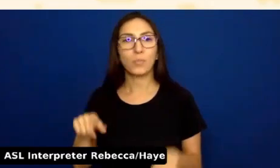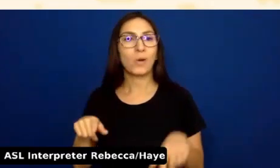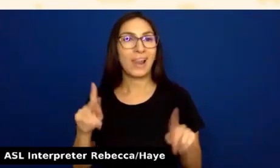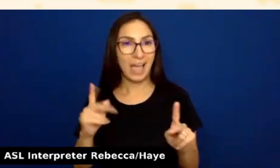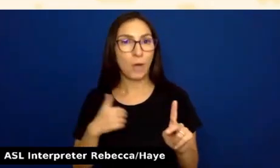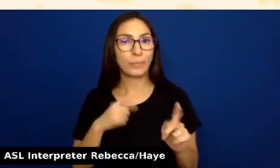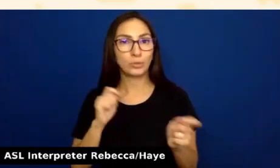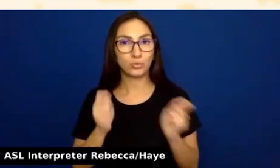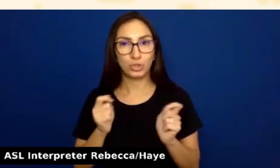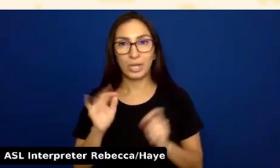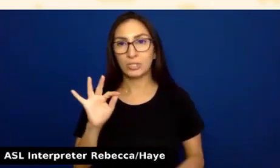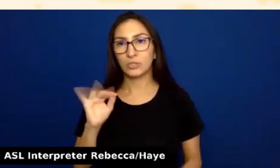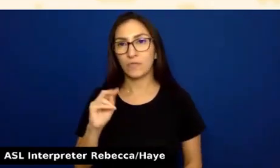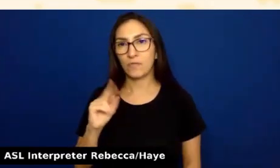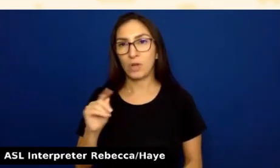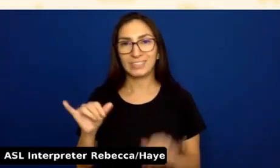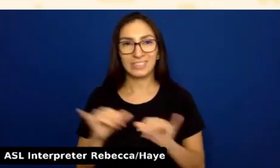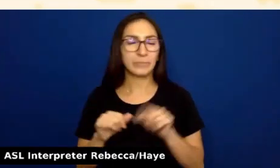but this is one of the easiest ways to quickly test it.